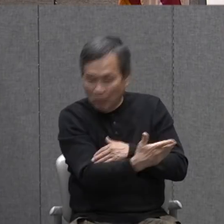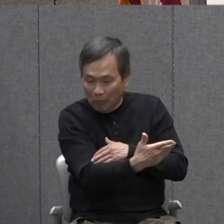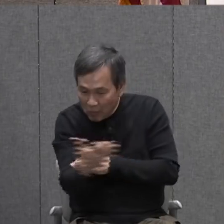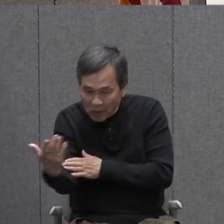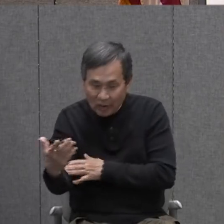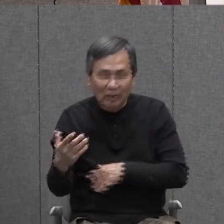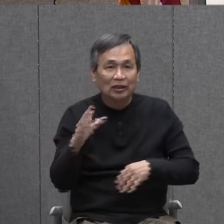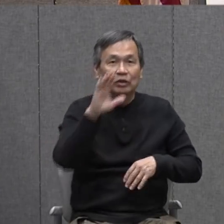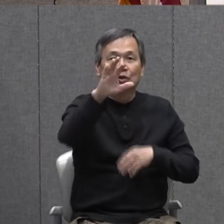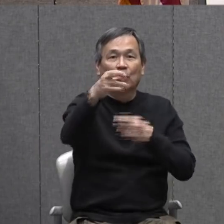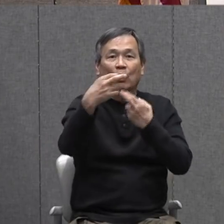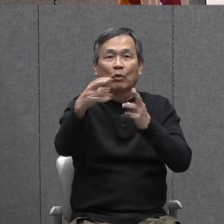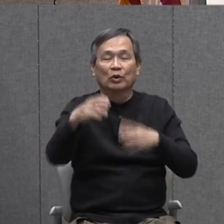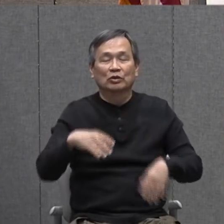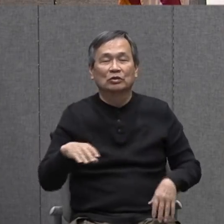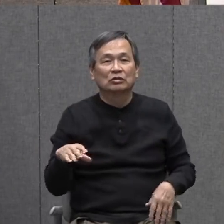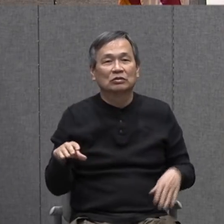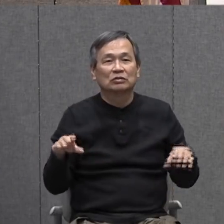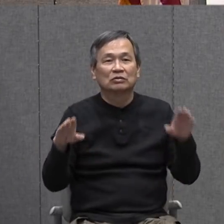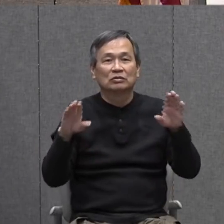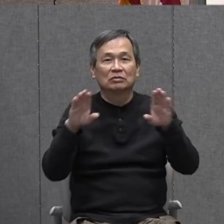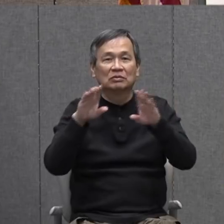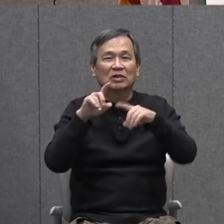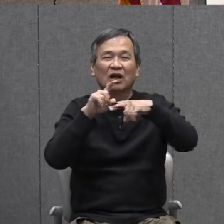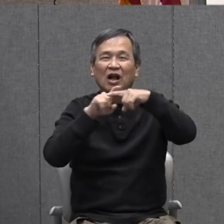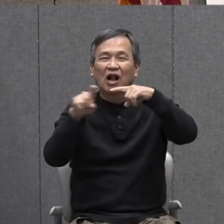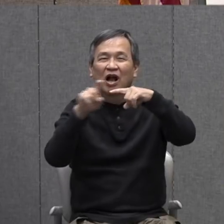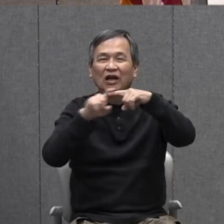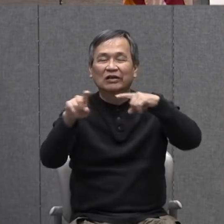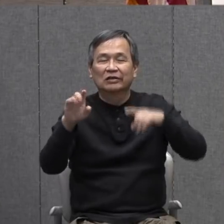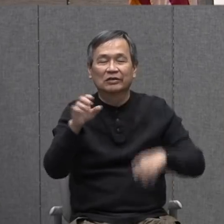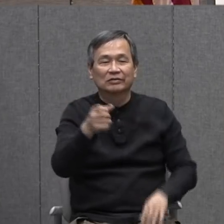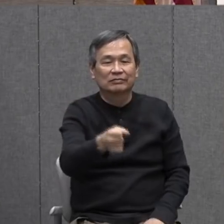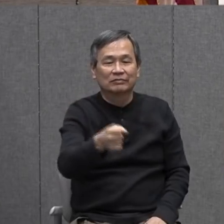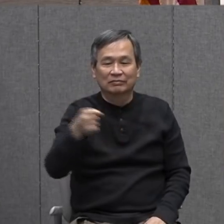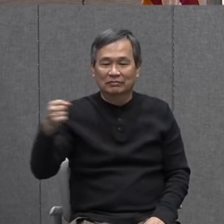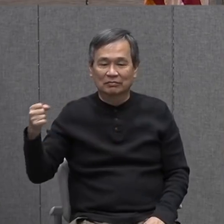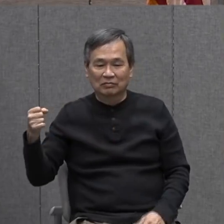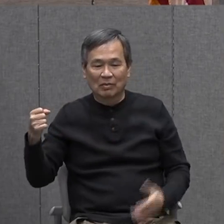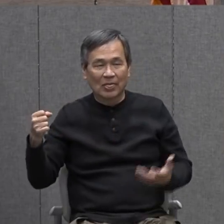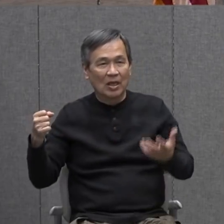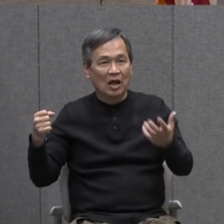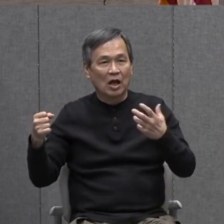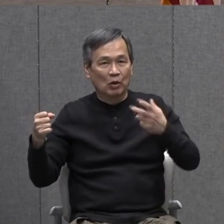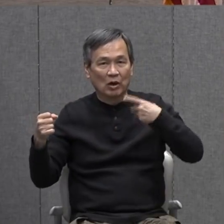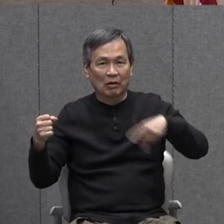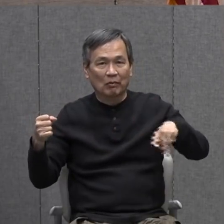and we think I want to wear purple today, and then we think oh, this pattern would go well with this,